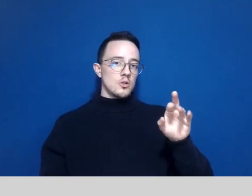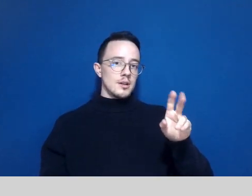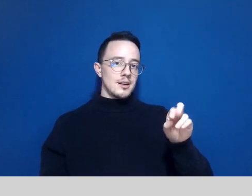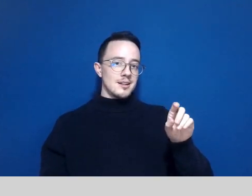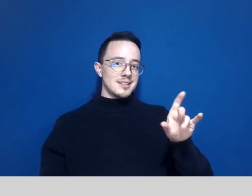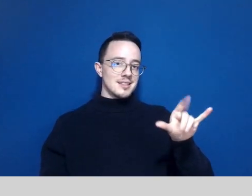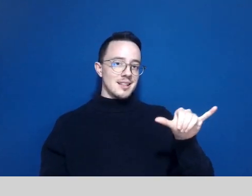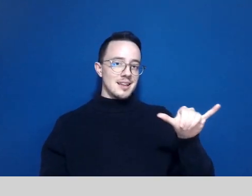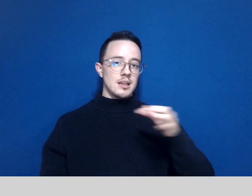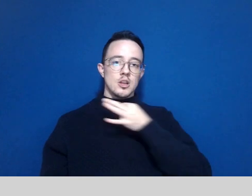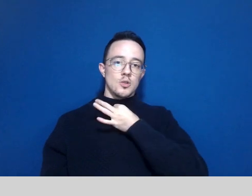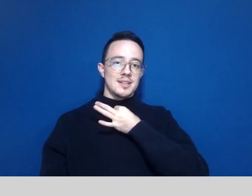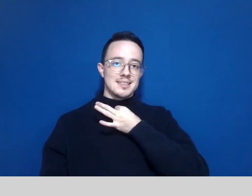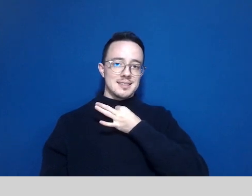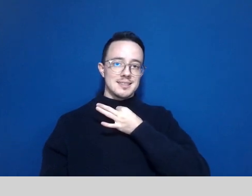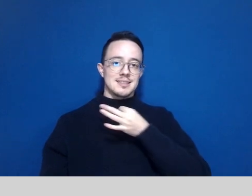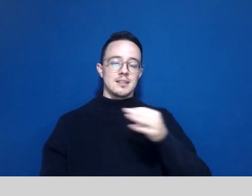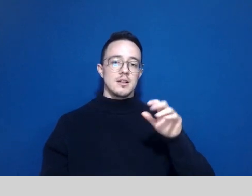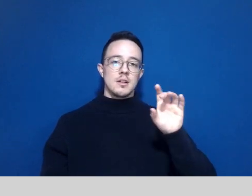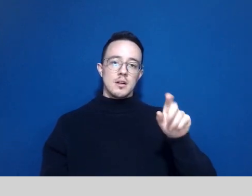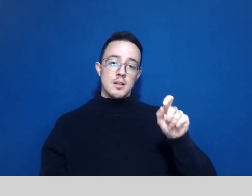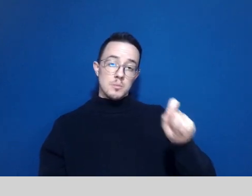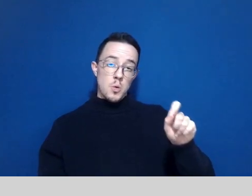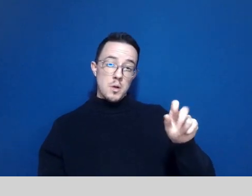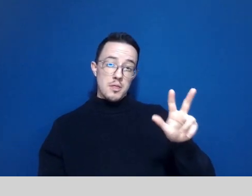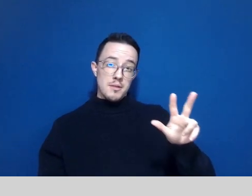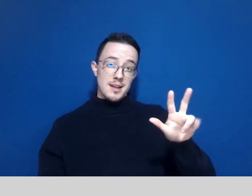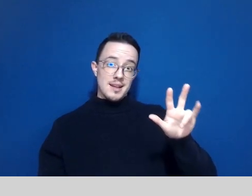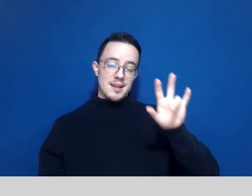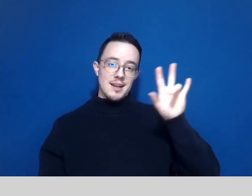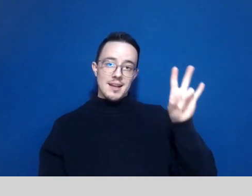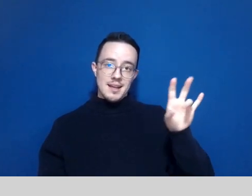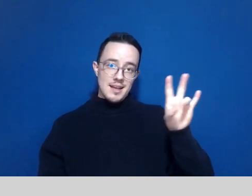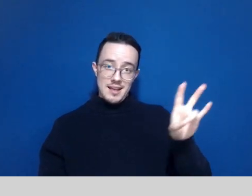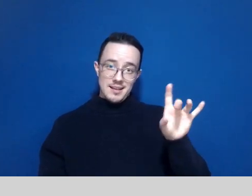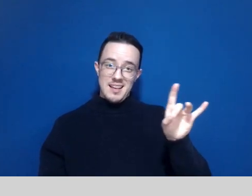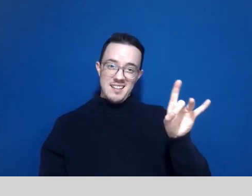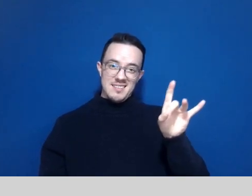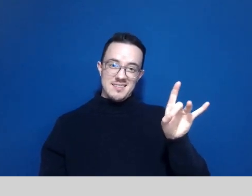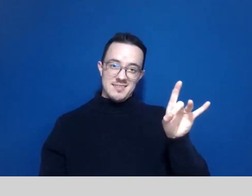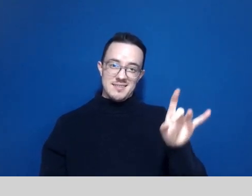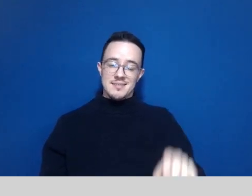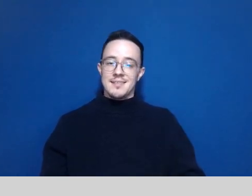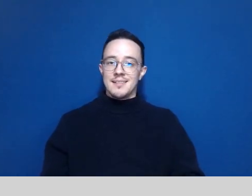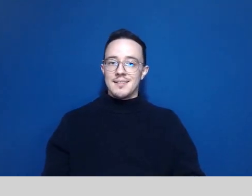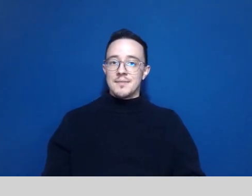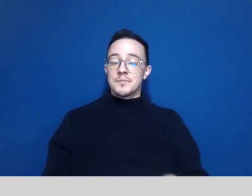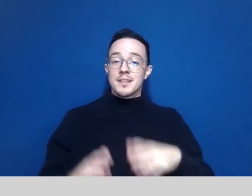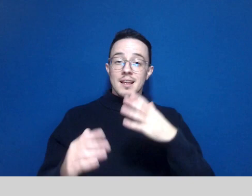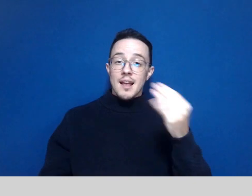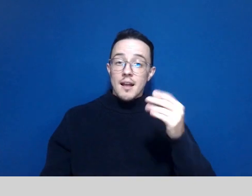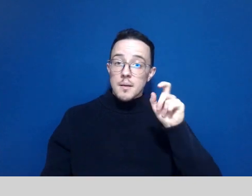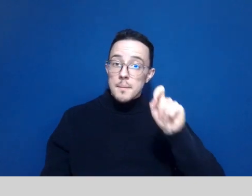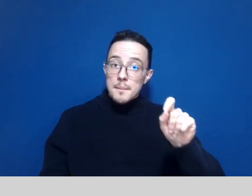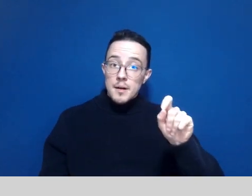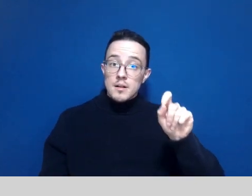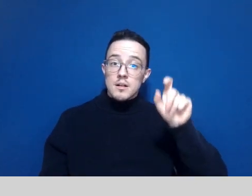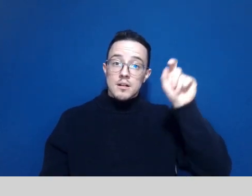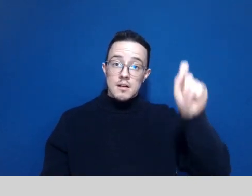As you can see, curiously is a 0.38. Punctuation, it just kind of throws all Willy nilly.